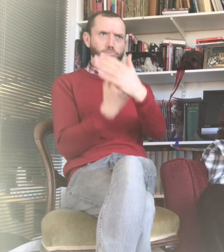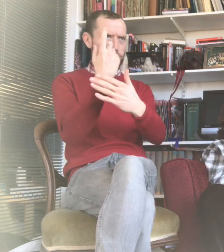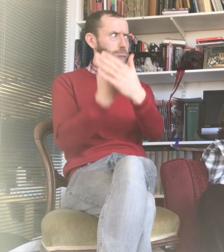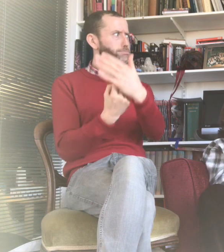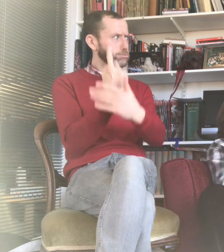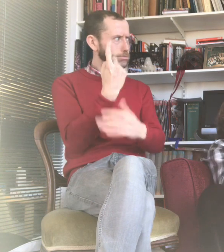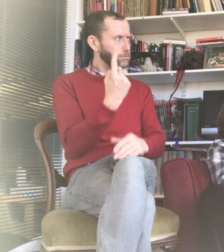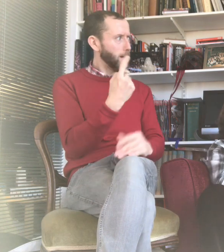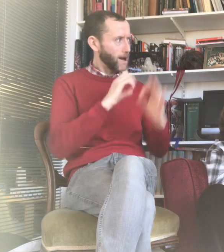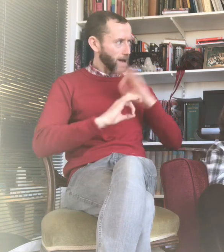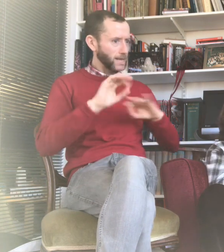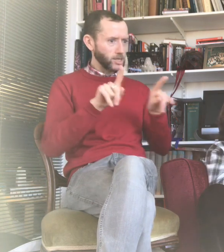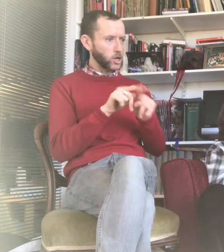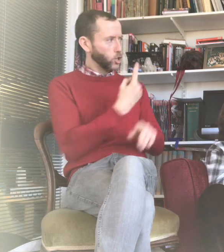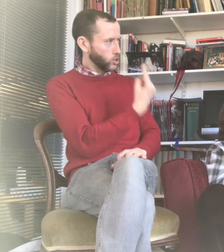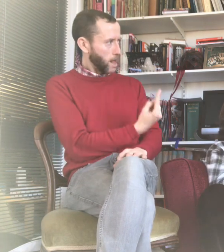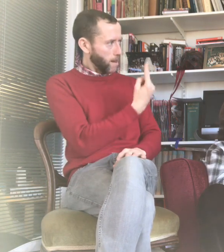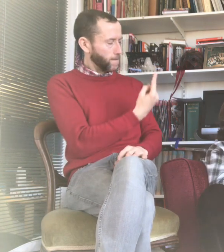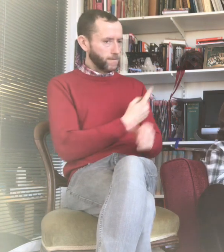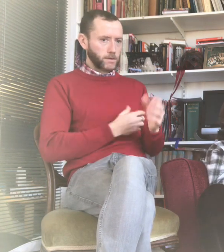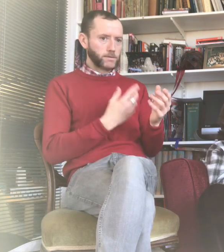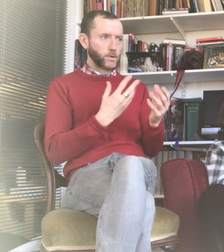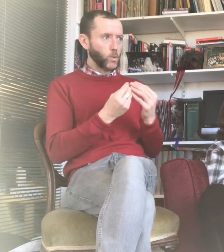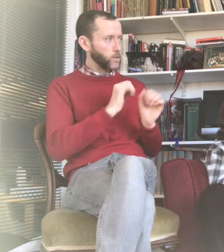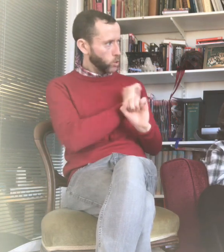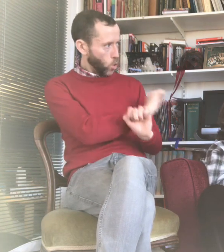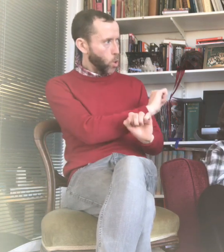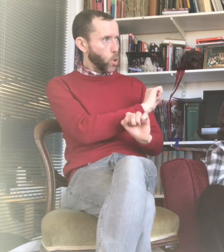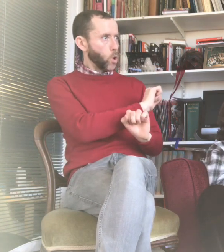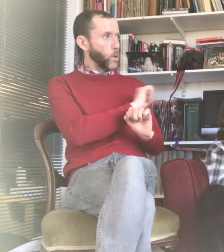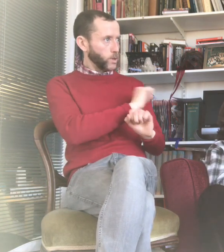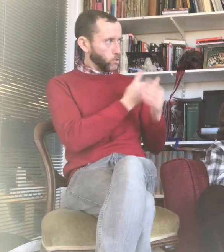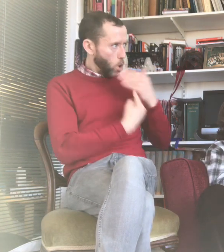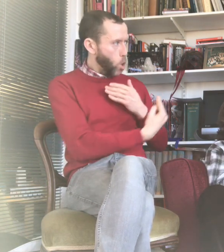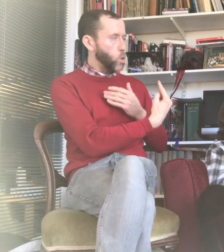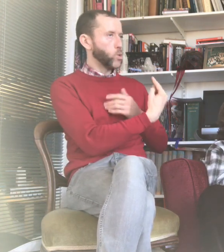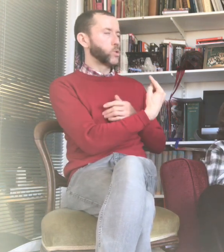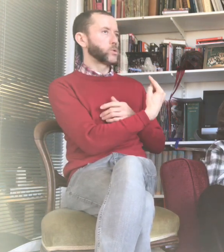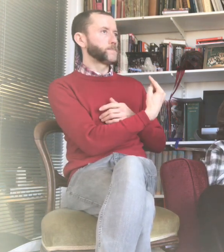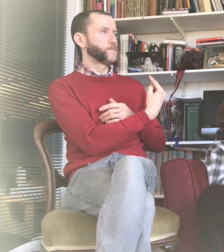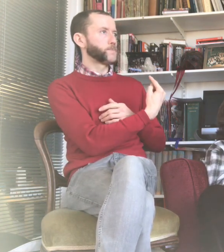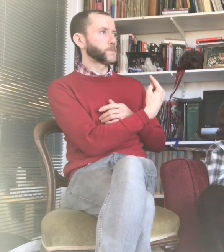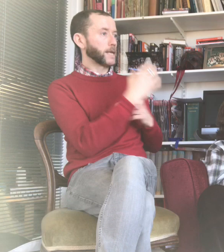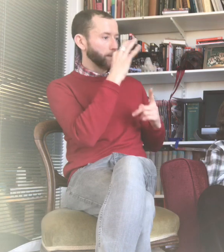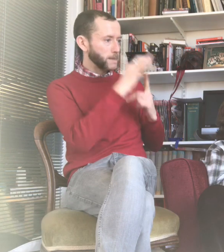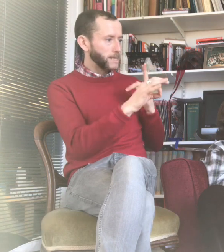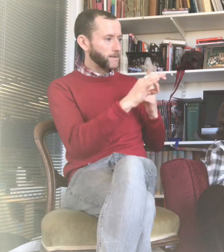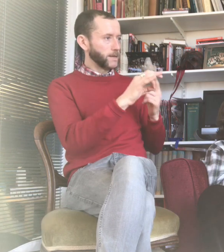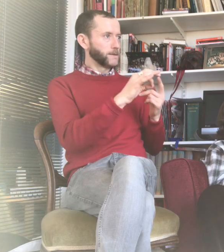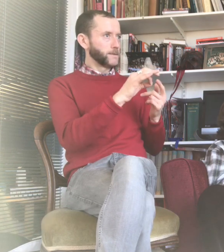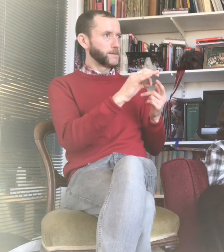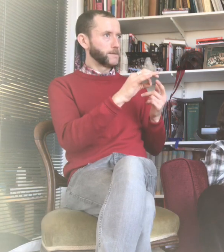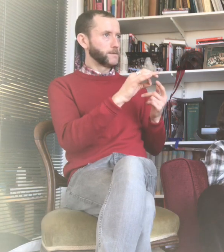actors like, like yourself with with your, your own particular means and